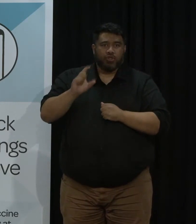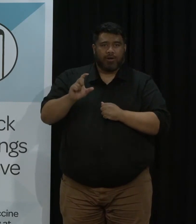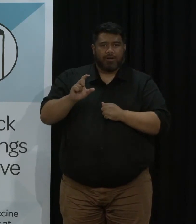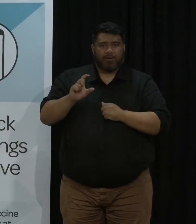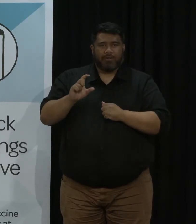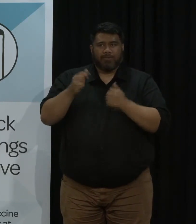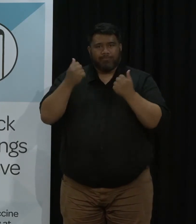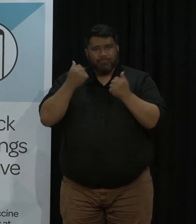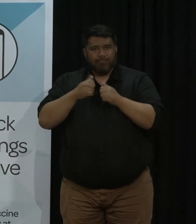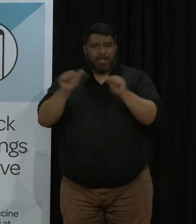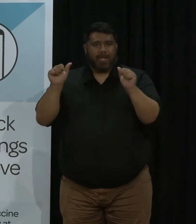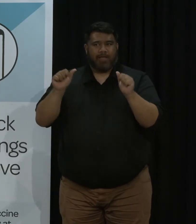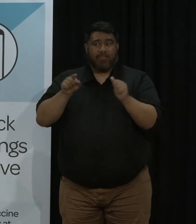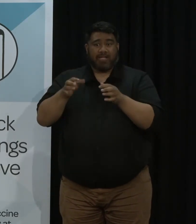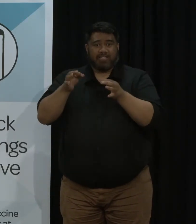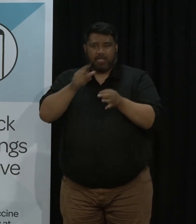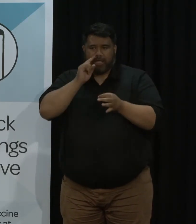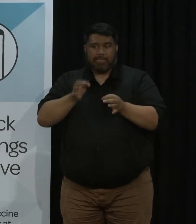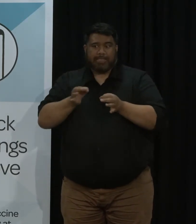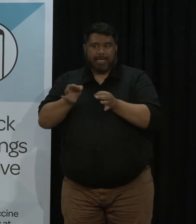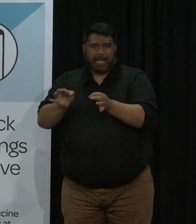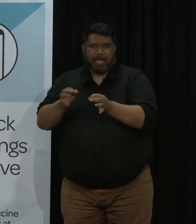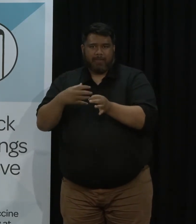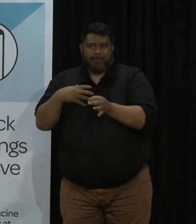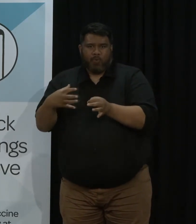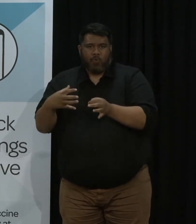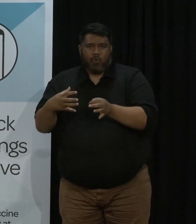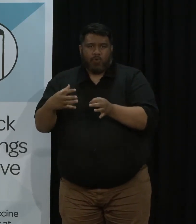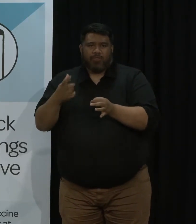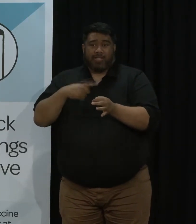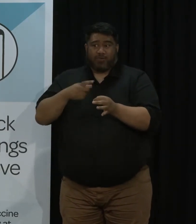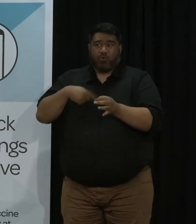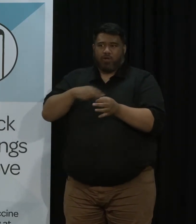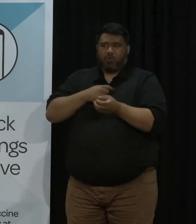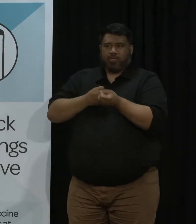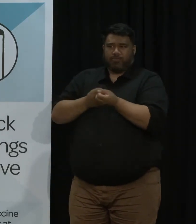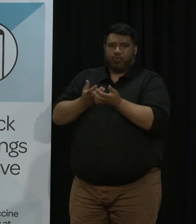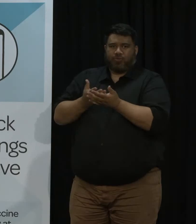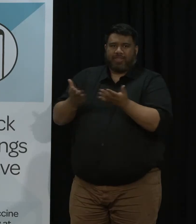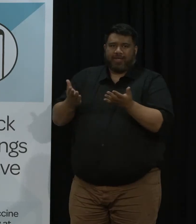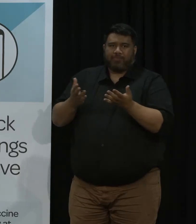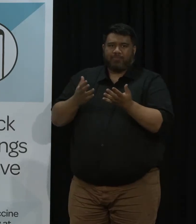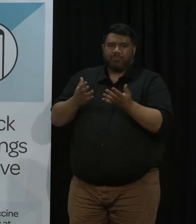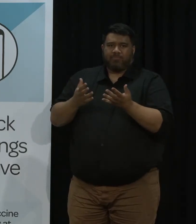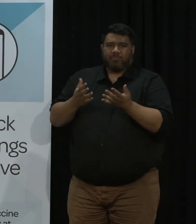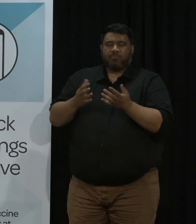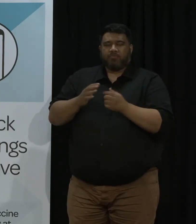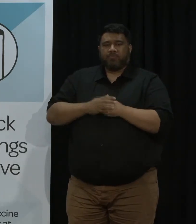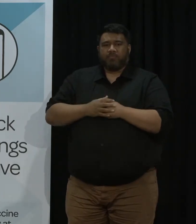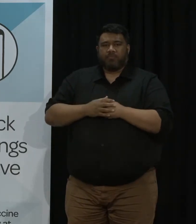commercial decision but what we have been able to do is give them the best possible chance